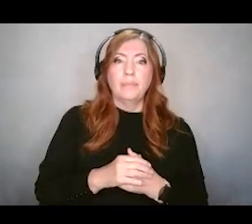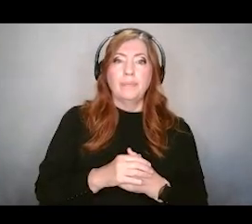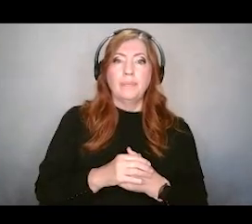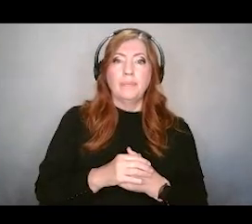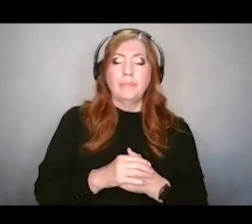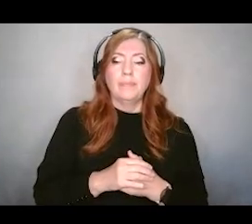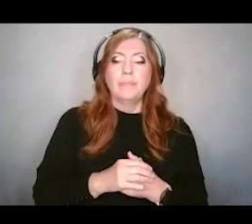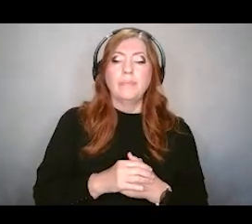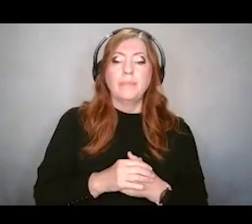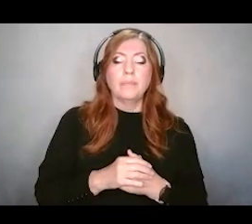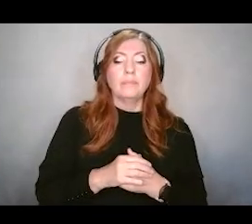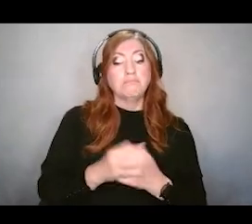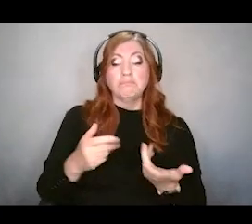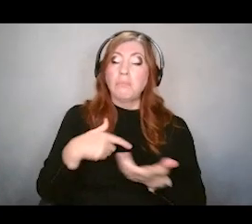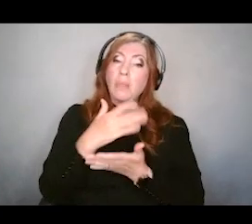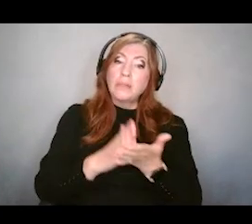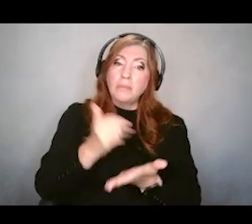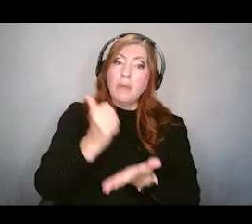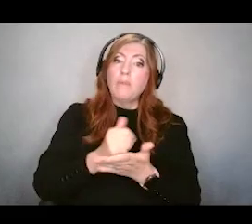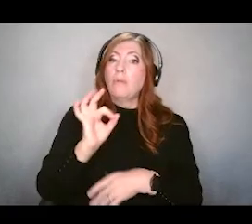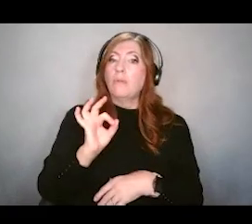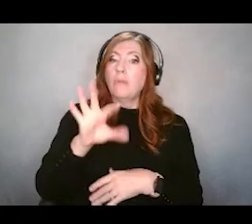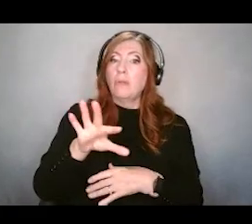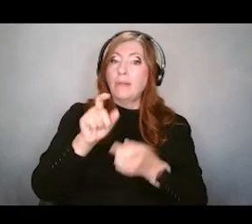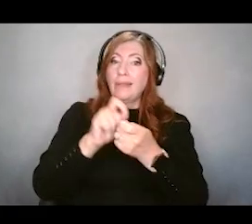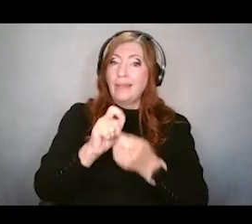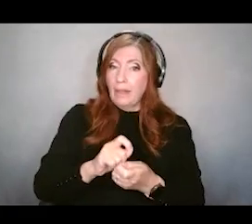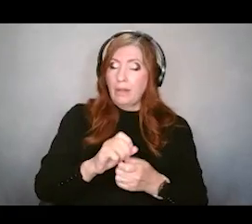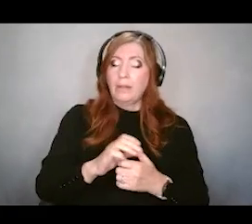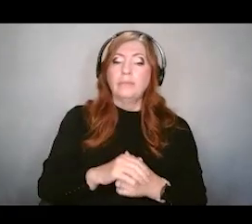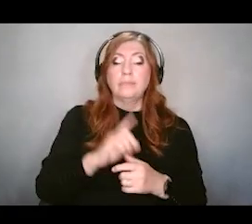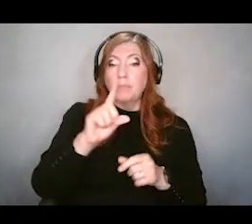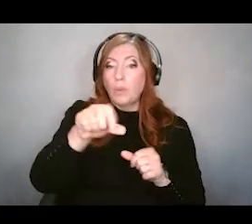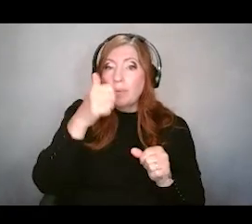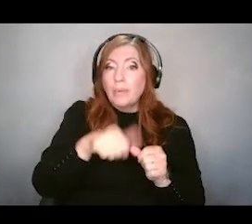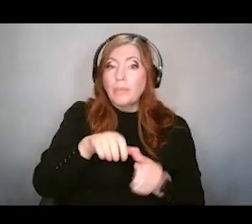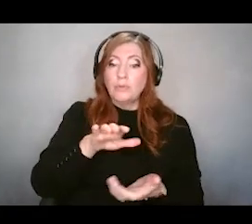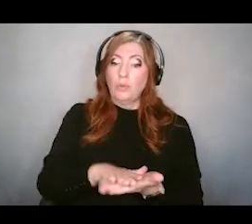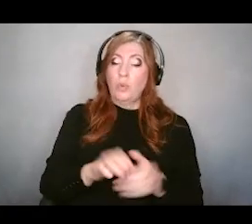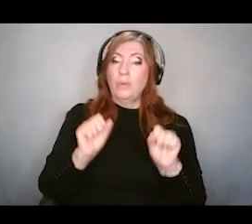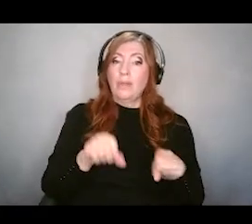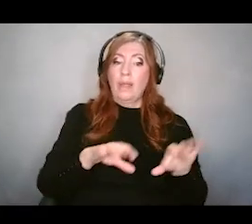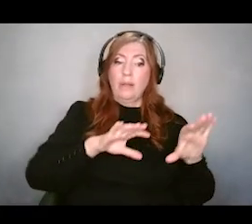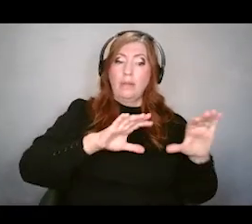Some helpful details to keep in mind: Schools may categorize disabilities using terms